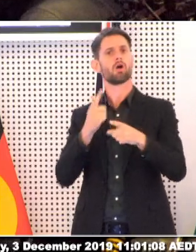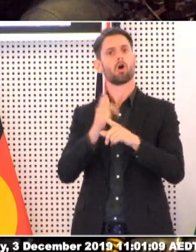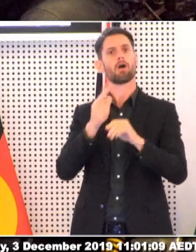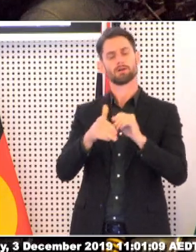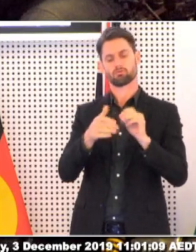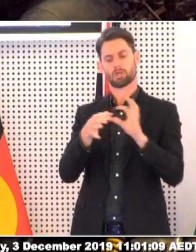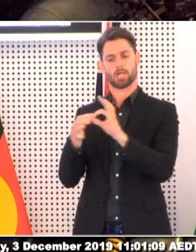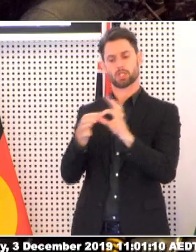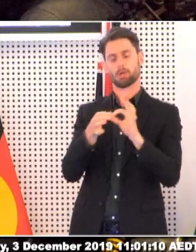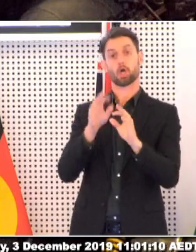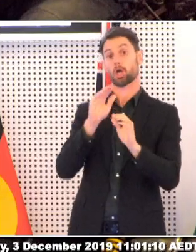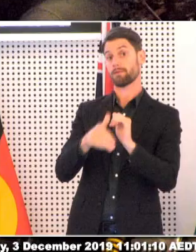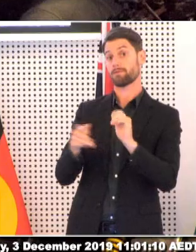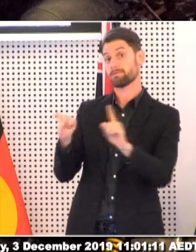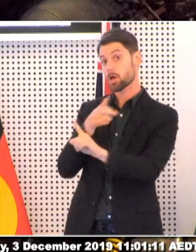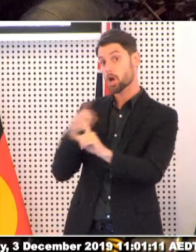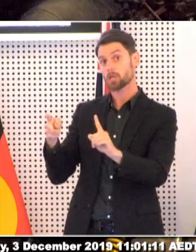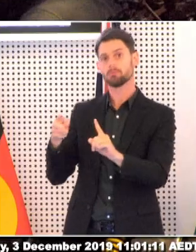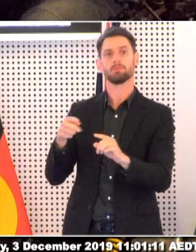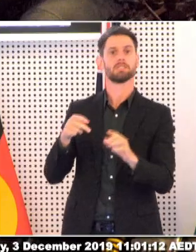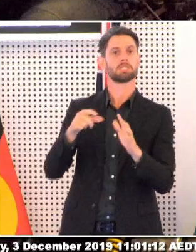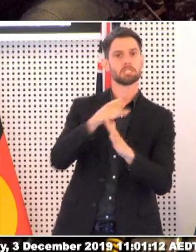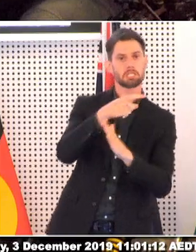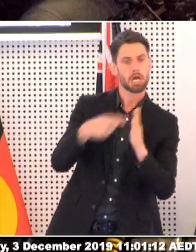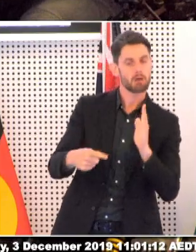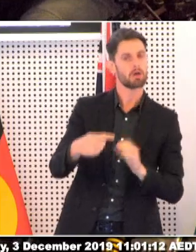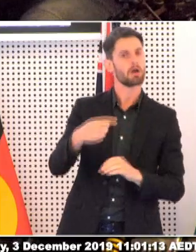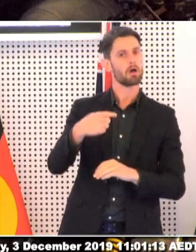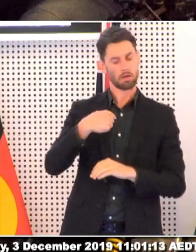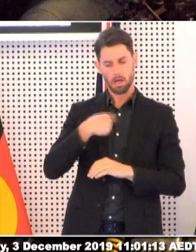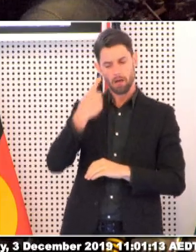And reviewing your publications and your work, this seems to be a very central